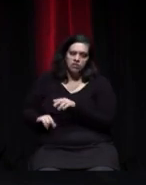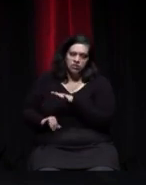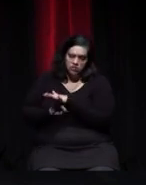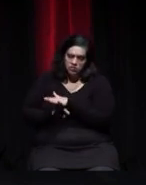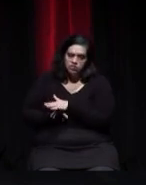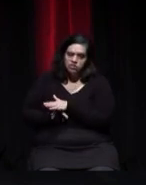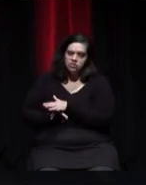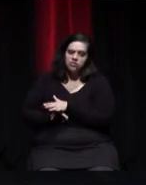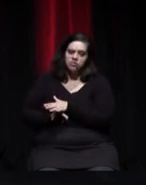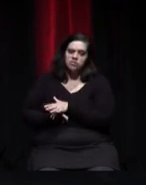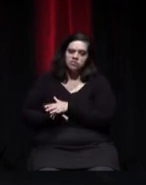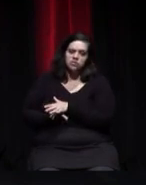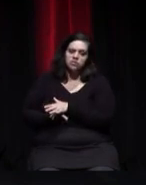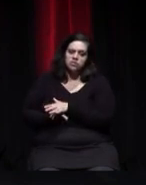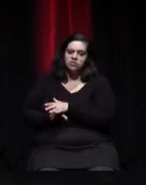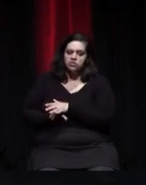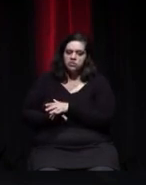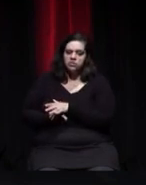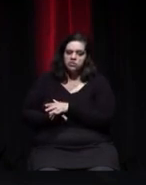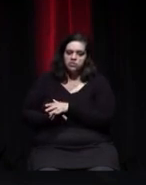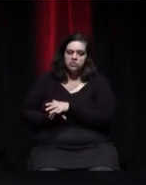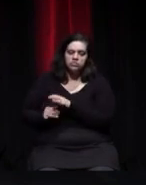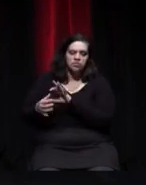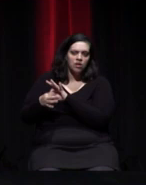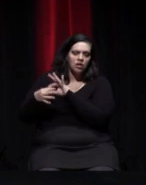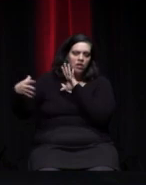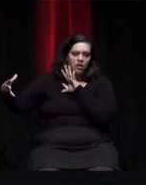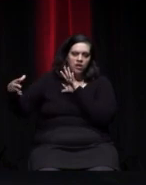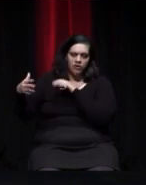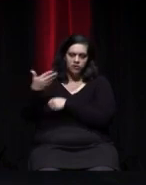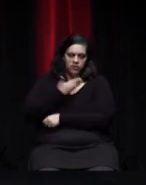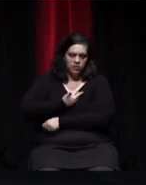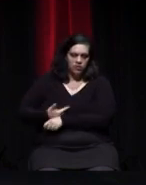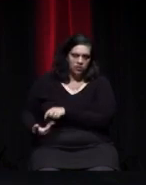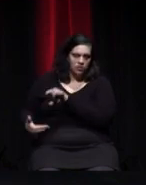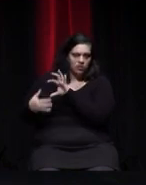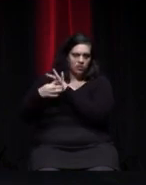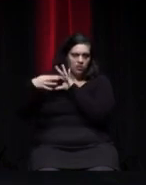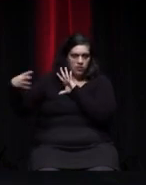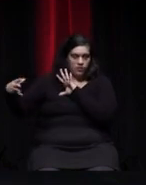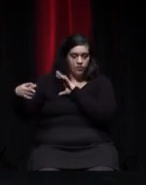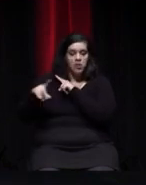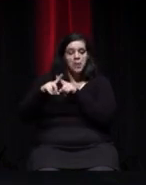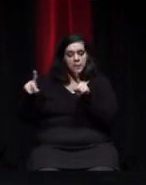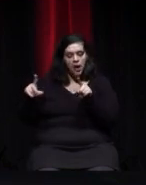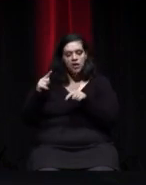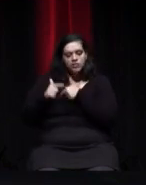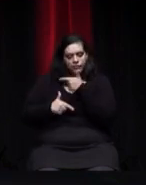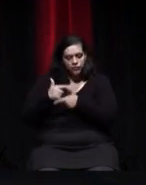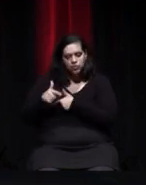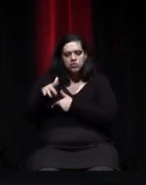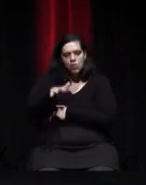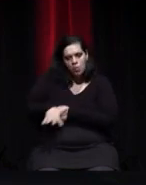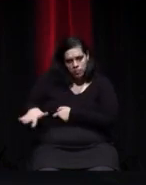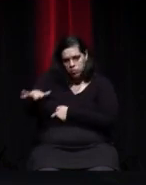that's independent of the State. But, due to its public function, it's also independent of other powers.